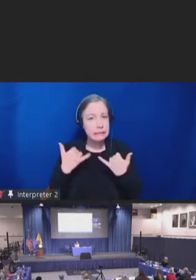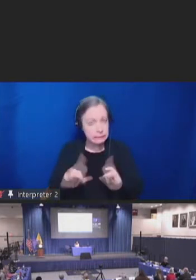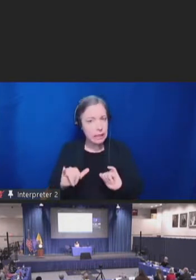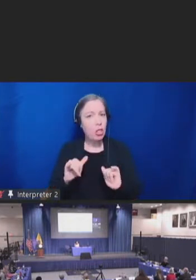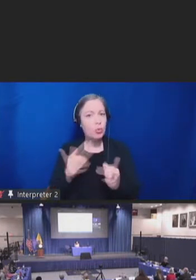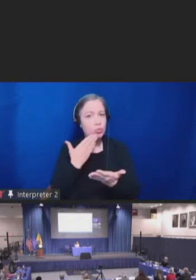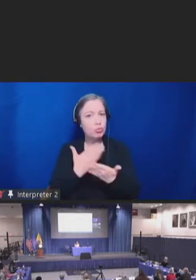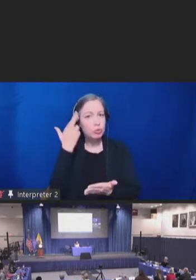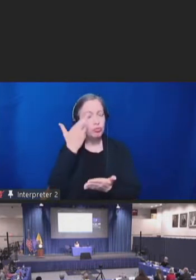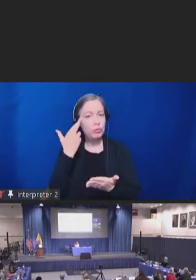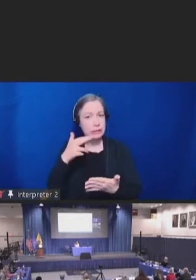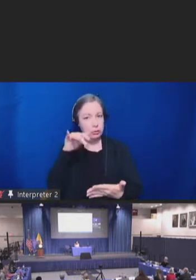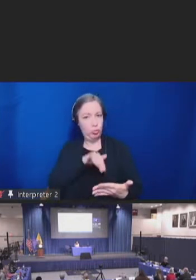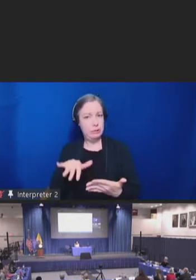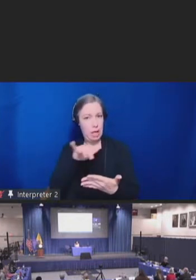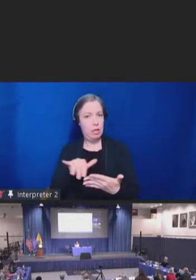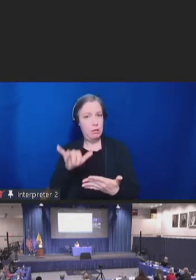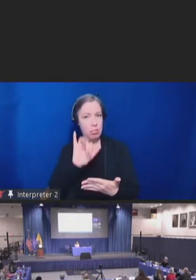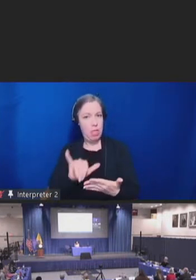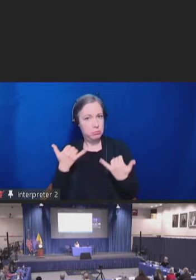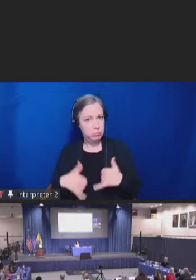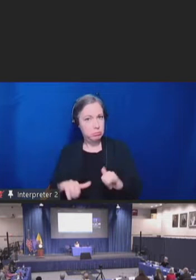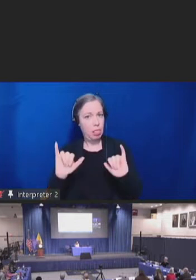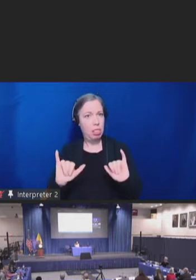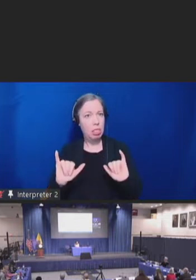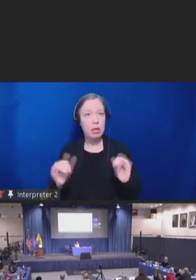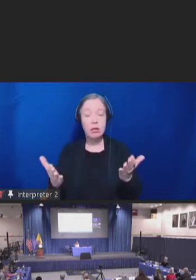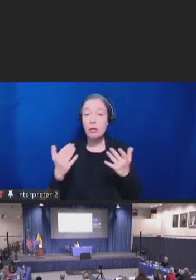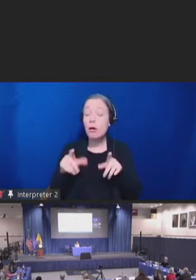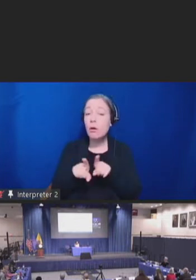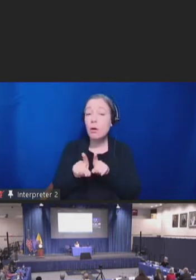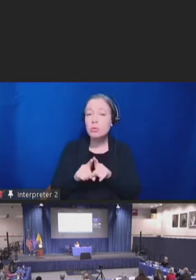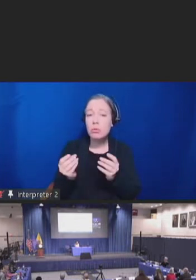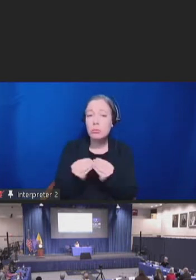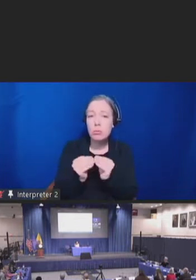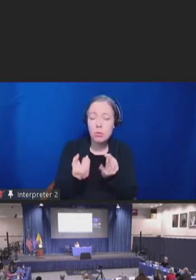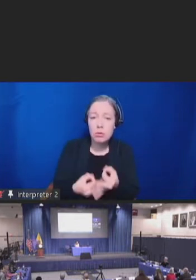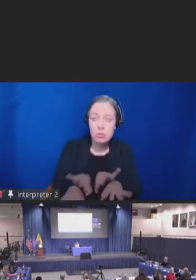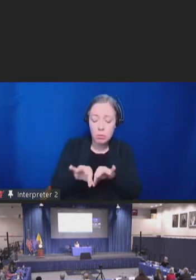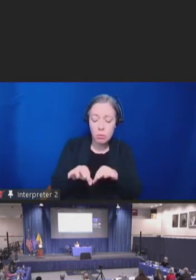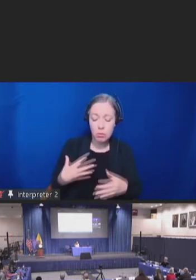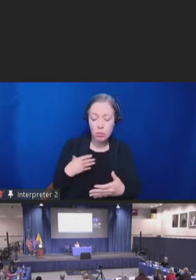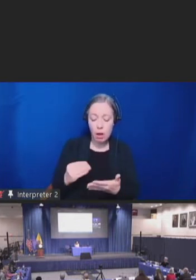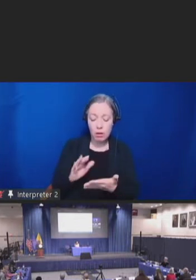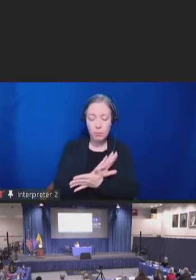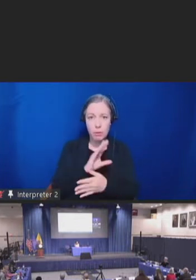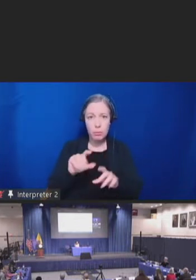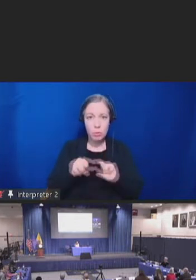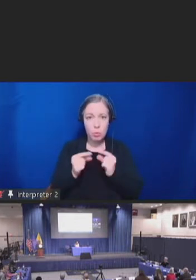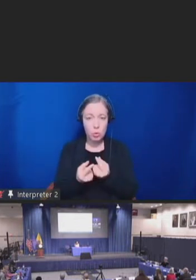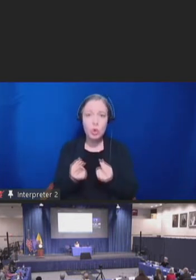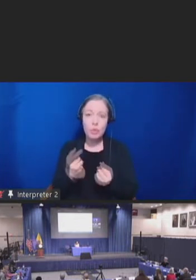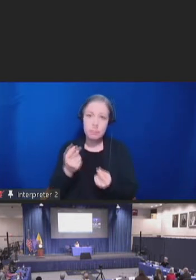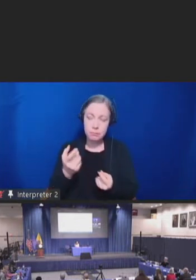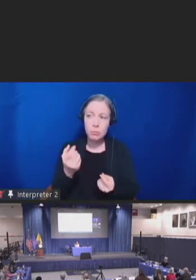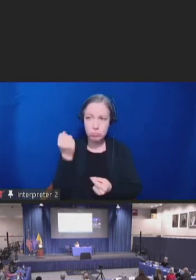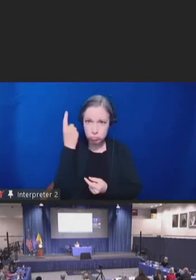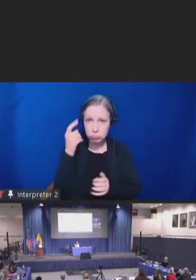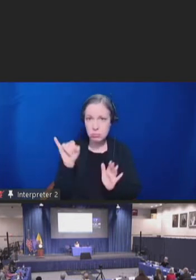And then importantly, the white group -- the white paper group had particular attention to the risk of bias in these studies and in unmeasured confounding.